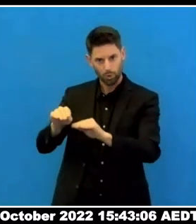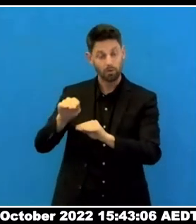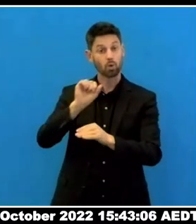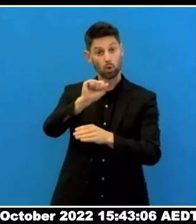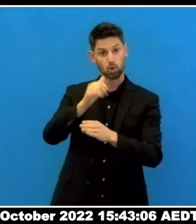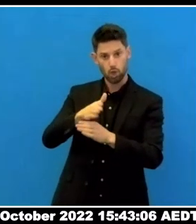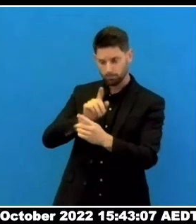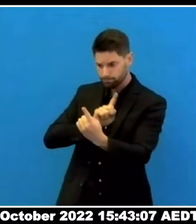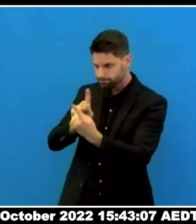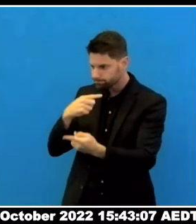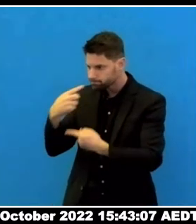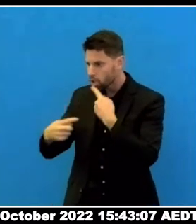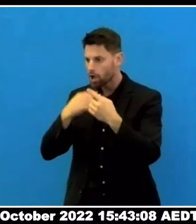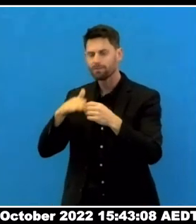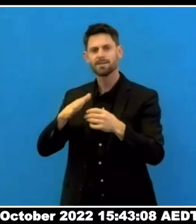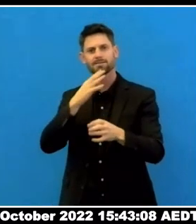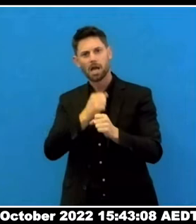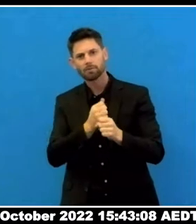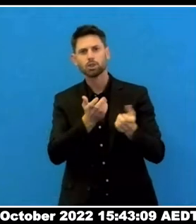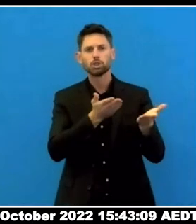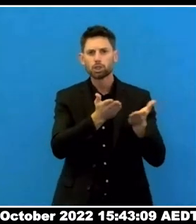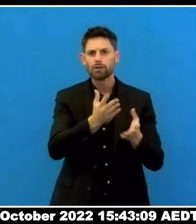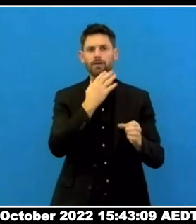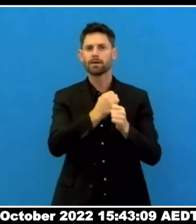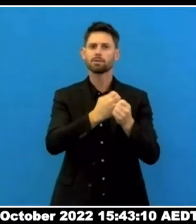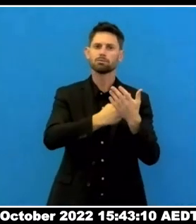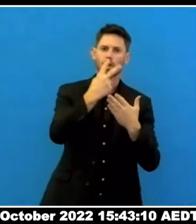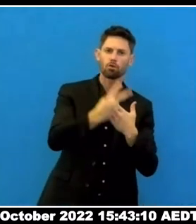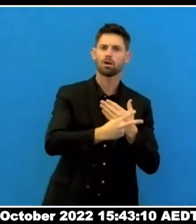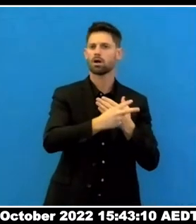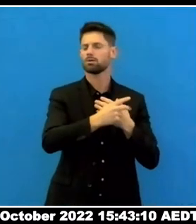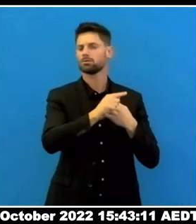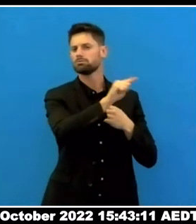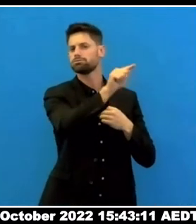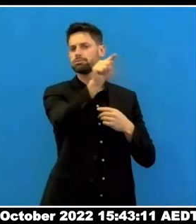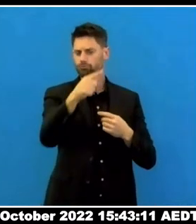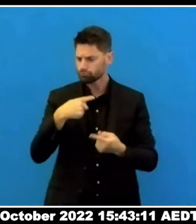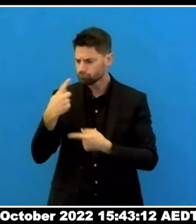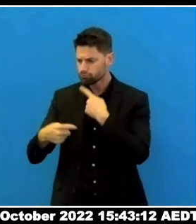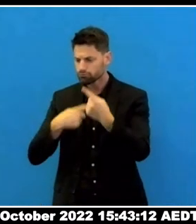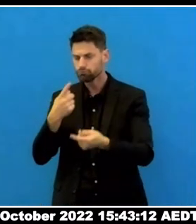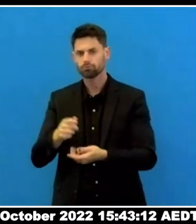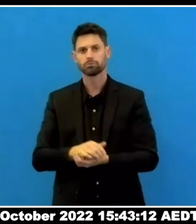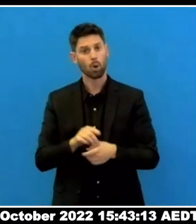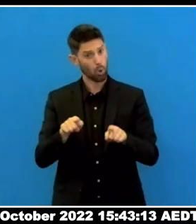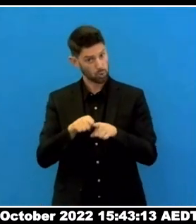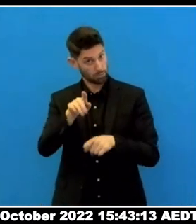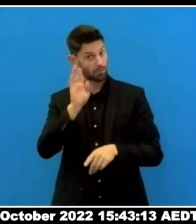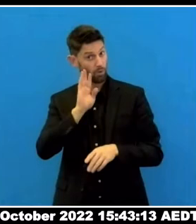And you have also had a short time working as an NDIS support coordinator. Yes.